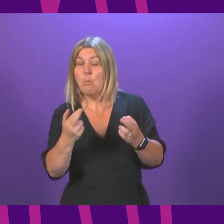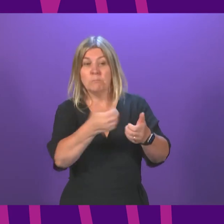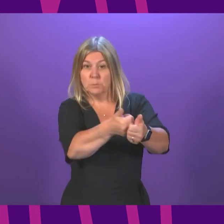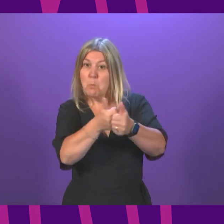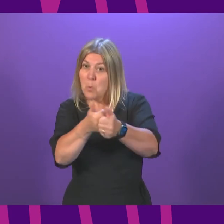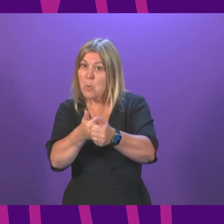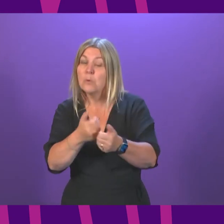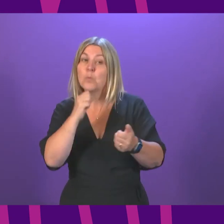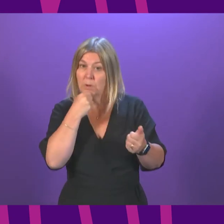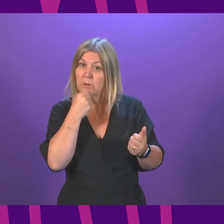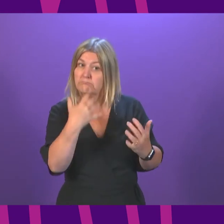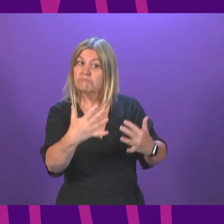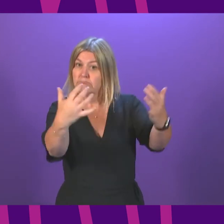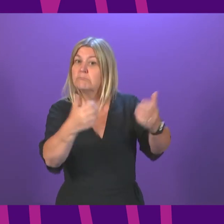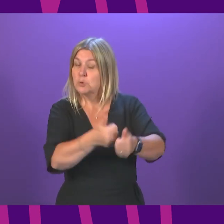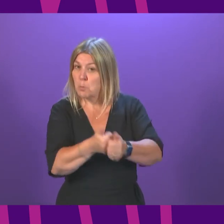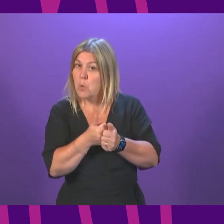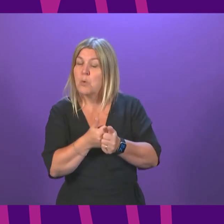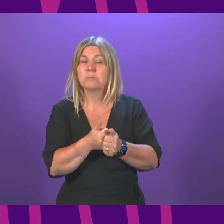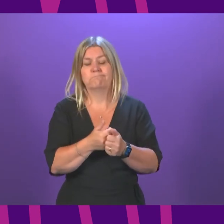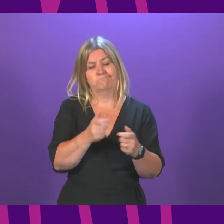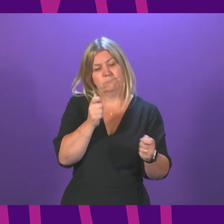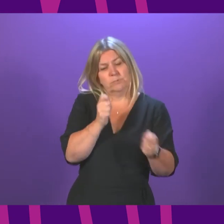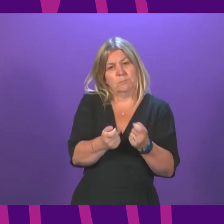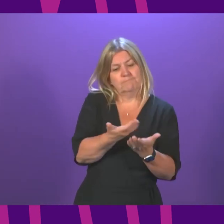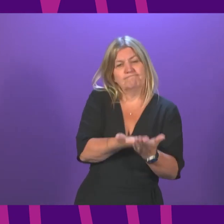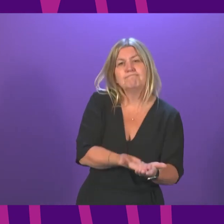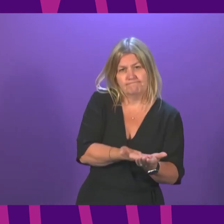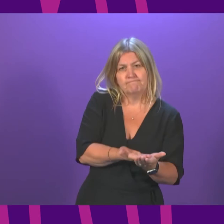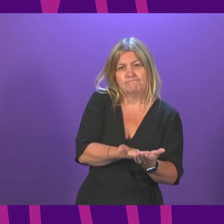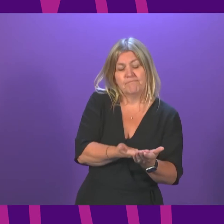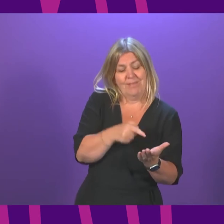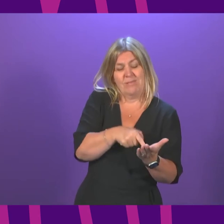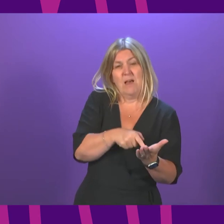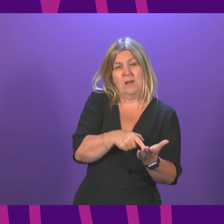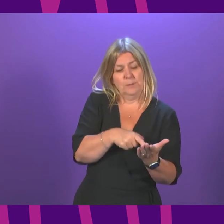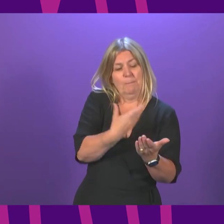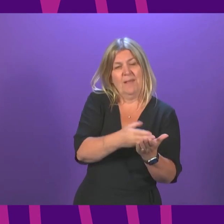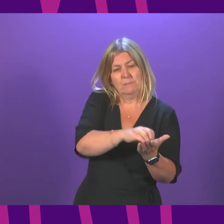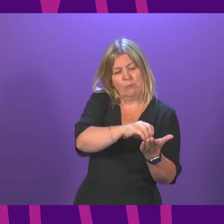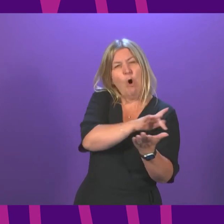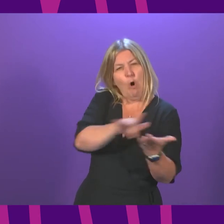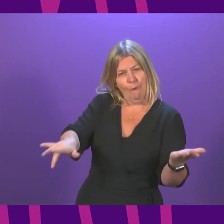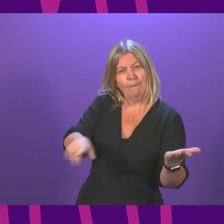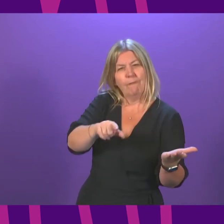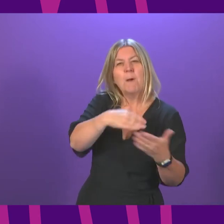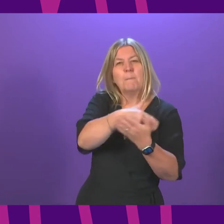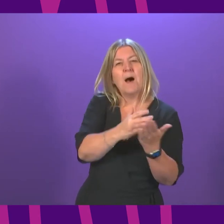amendments 2 and 3 will remove the provision in the bill that seeks to expire part 9 of